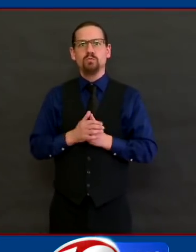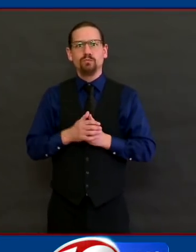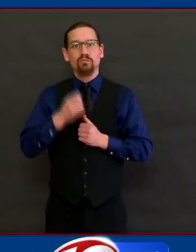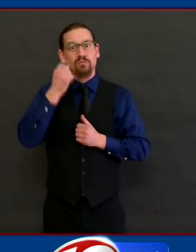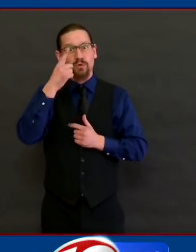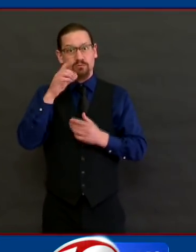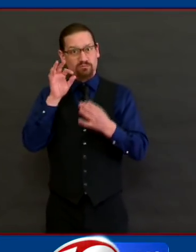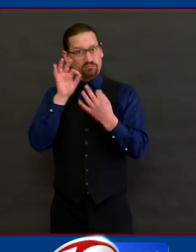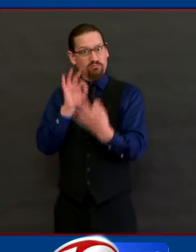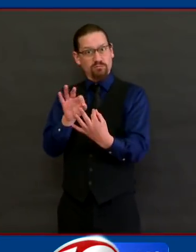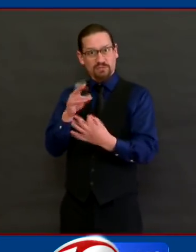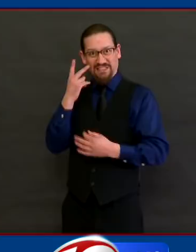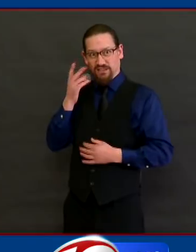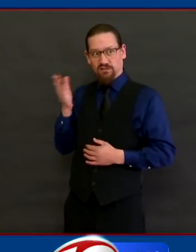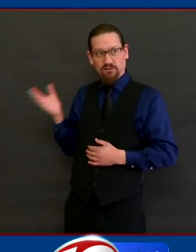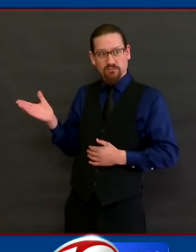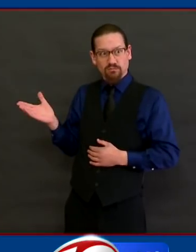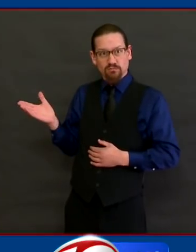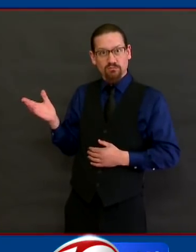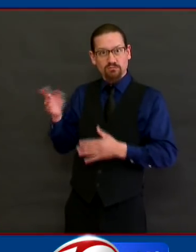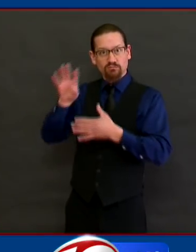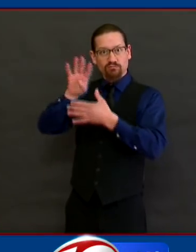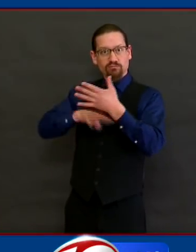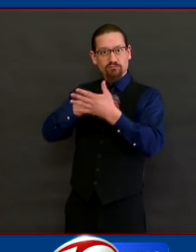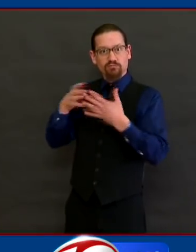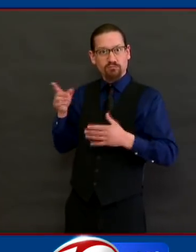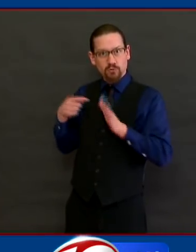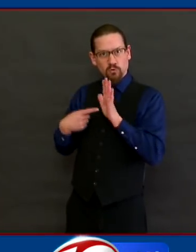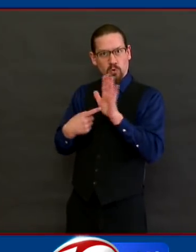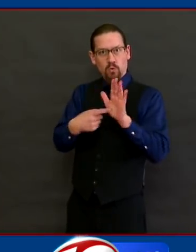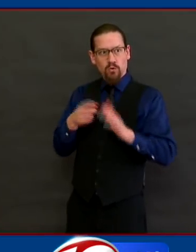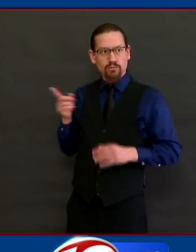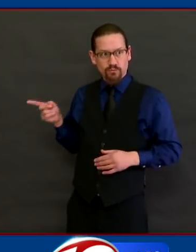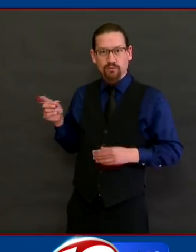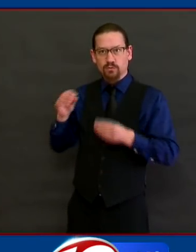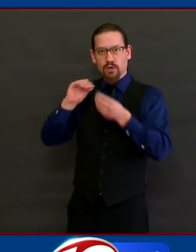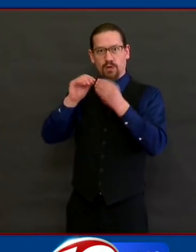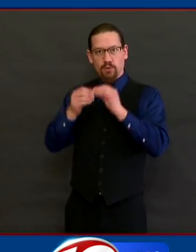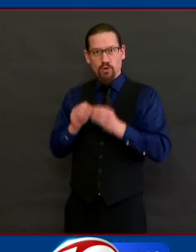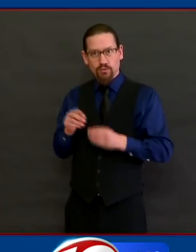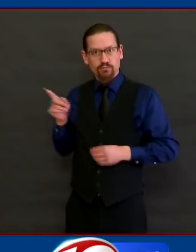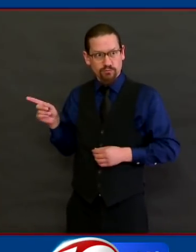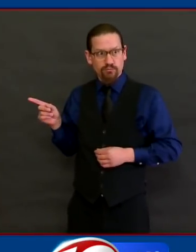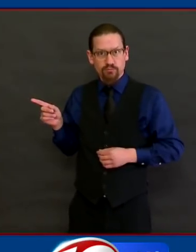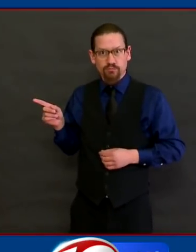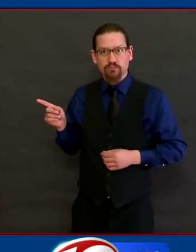SOMETHING THAT IS IN PRECISE. HAVING SAID THAT, WE HAVE BEEN WORKING HARD AT IT.